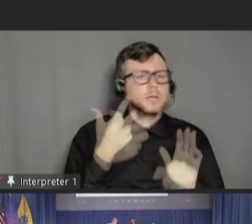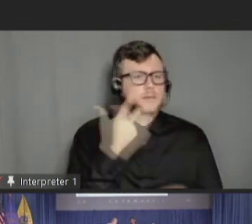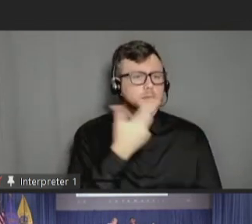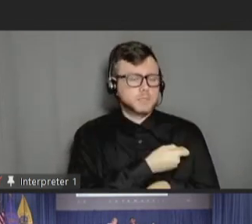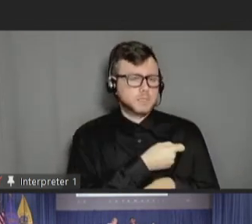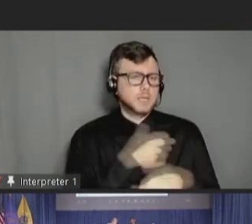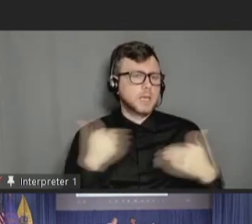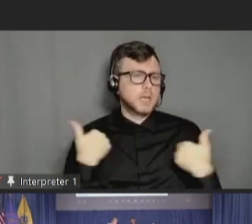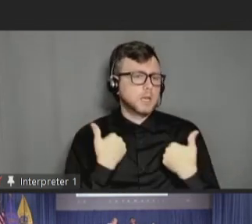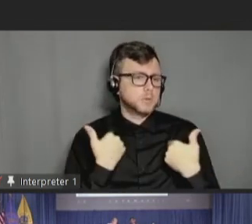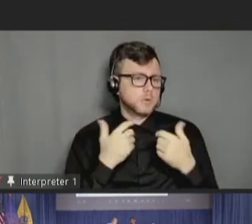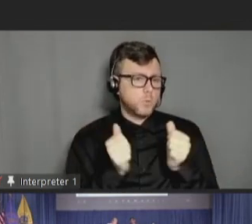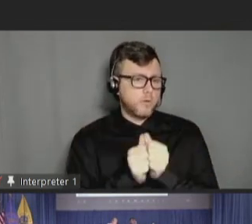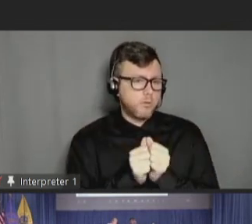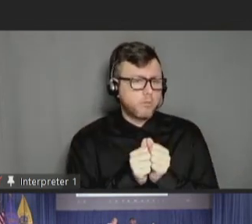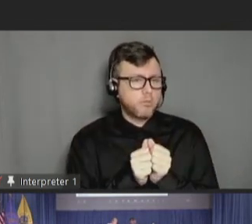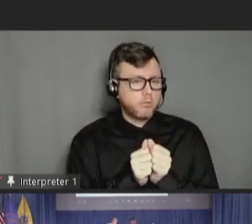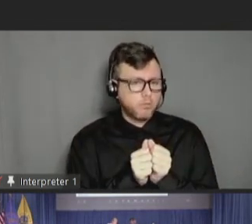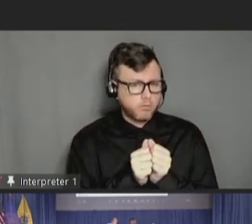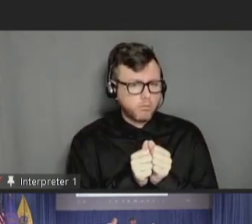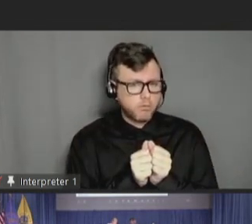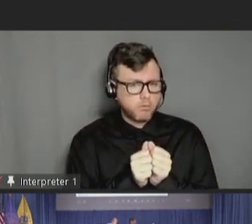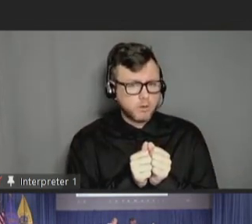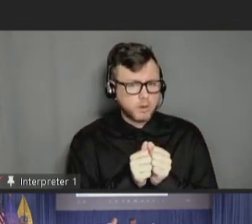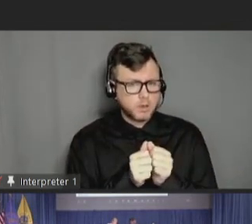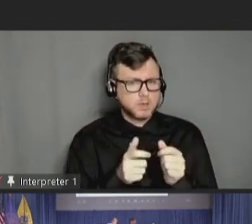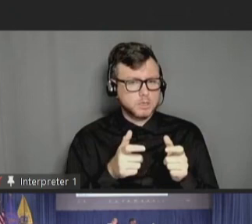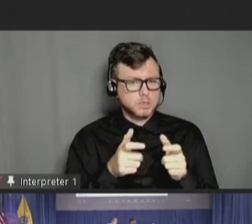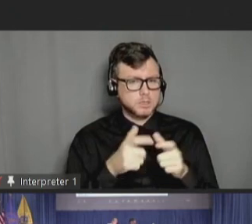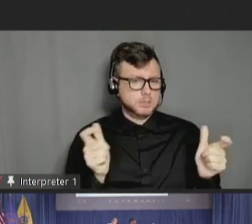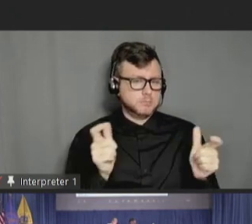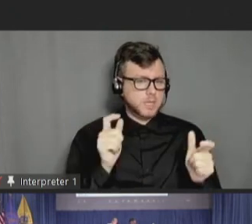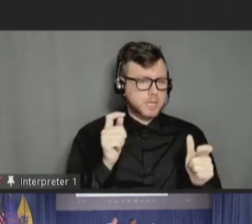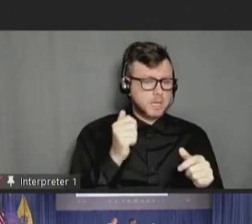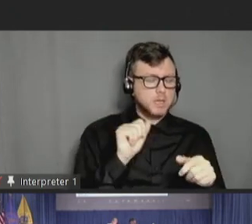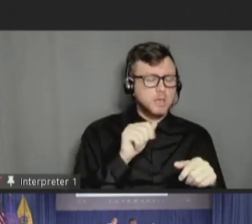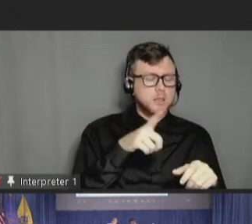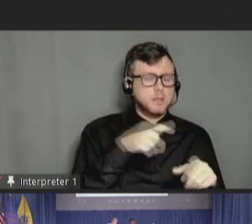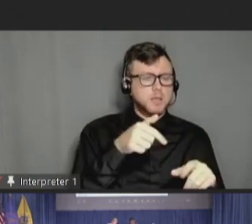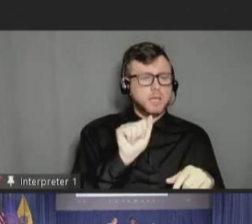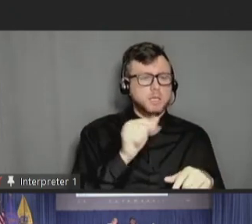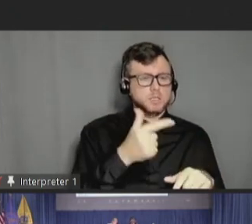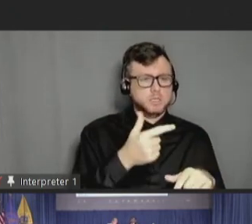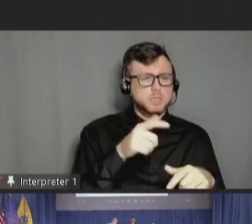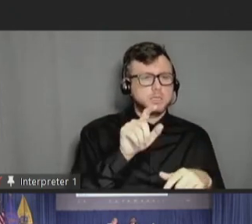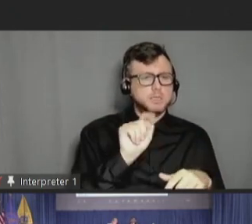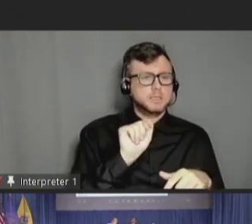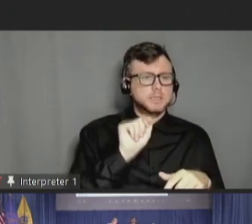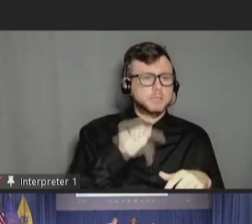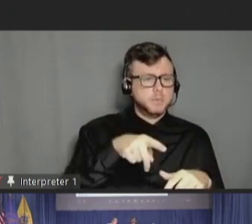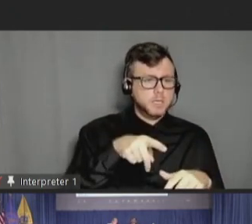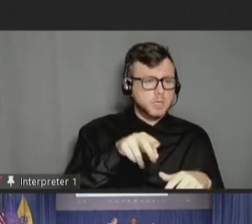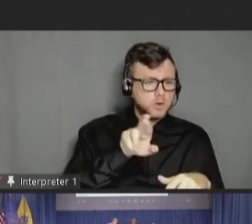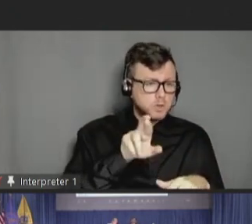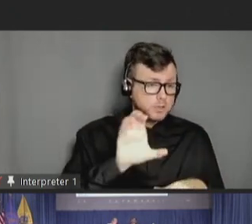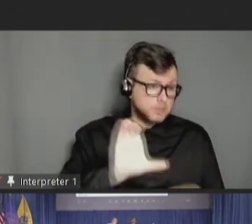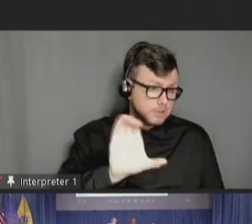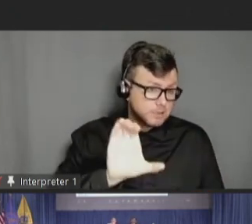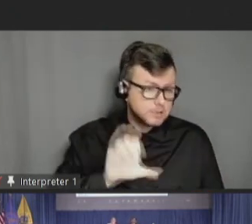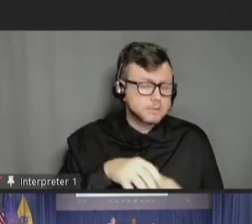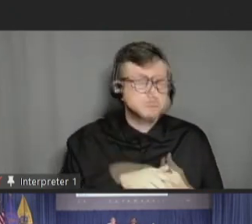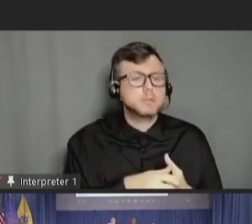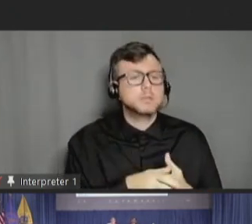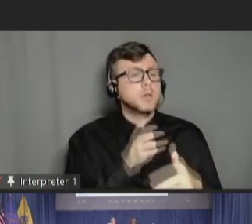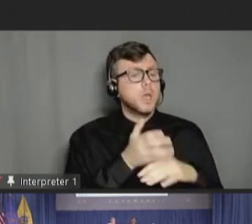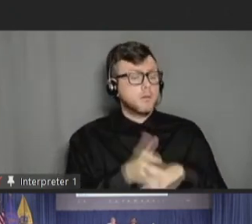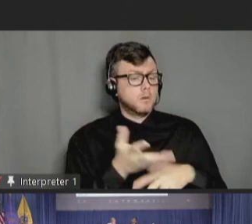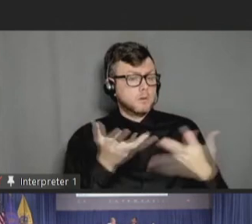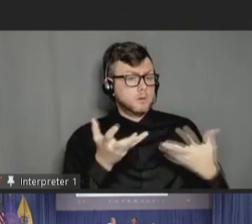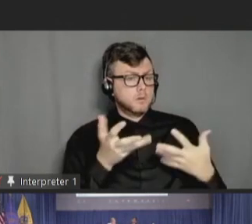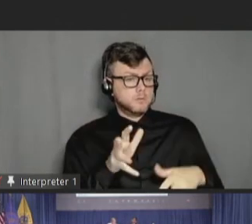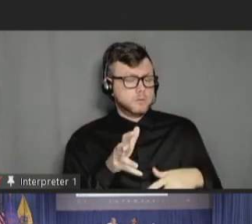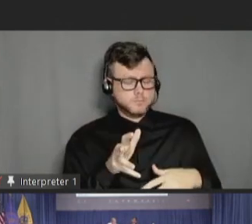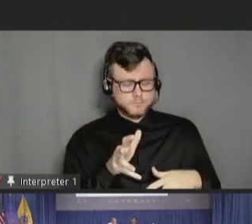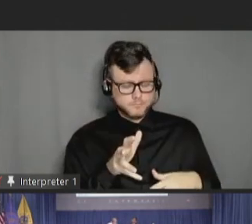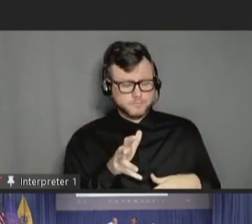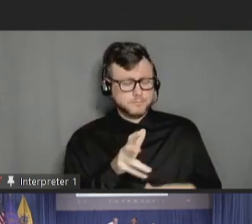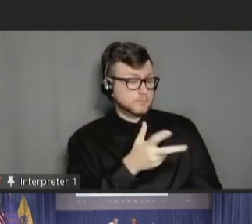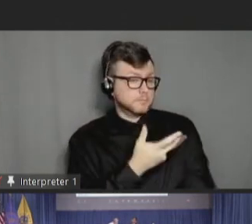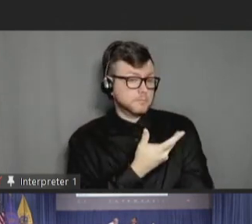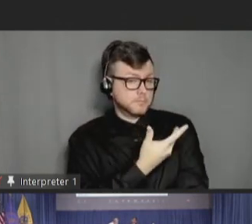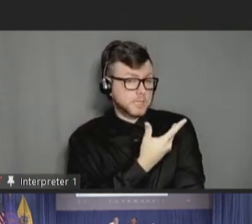with this large antigen, that's called TprC. And after the -- I'm sorry, the immunization cycle,